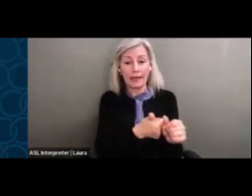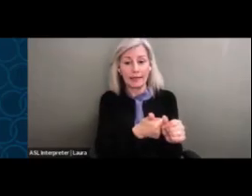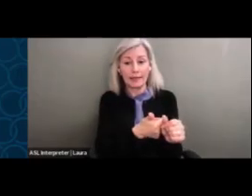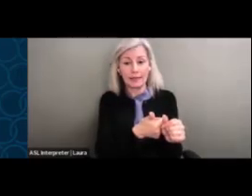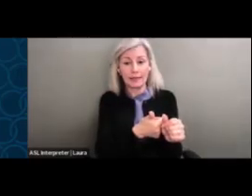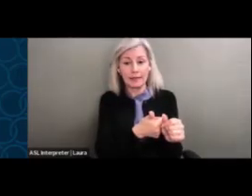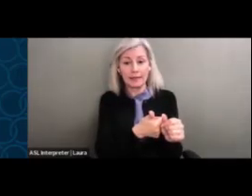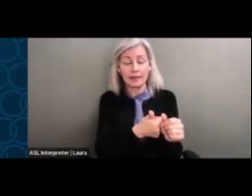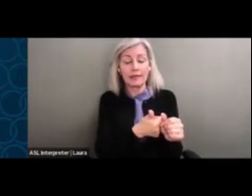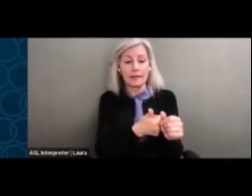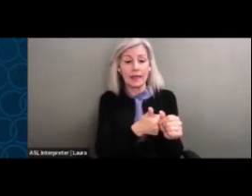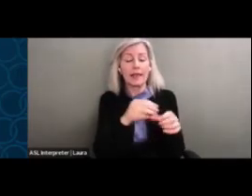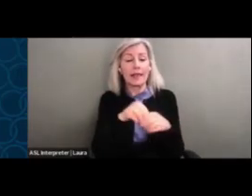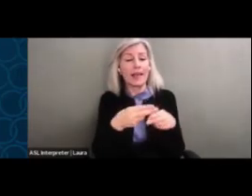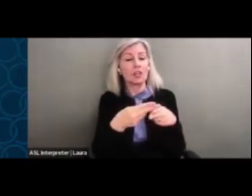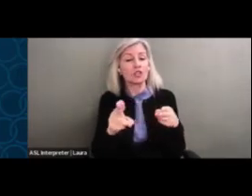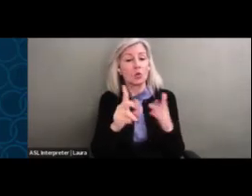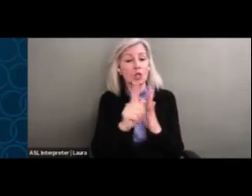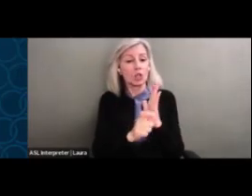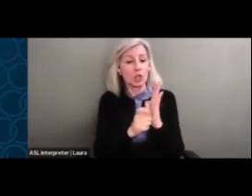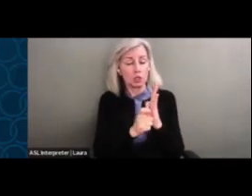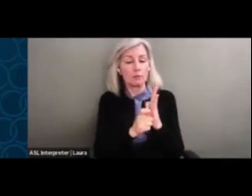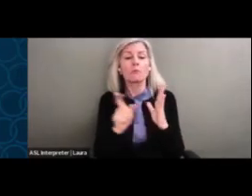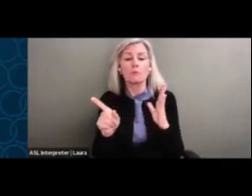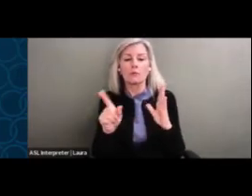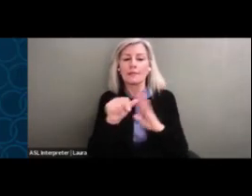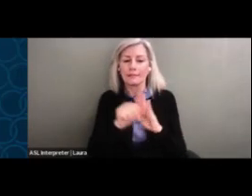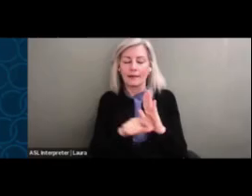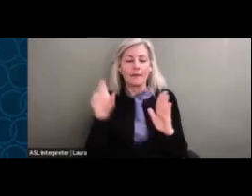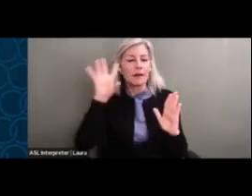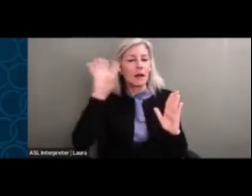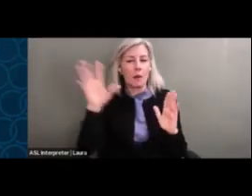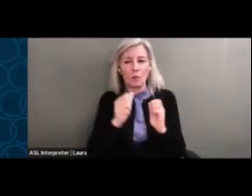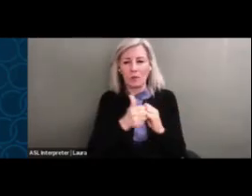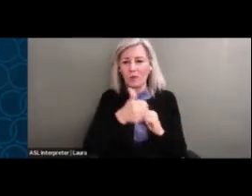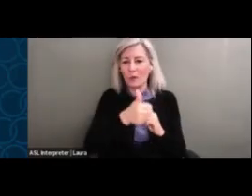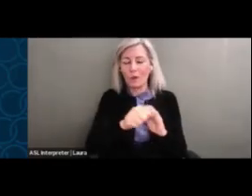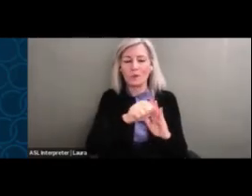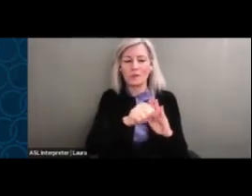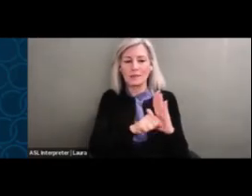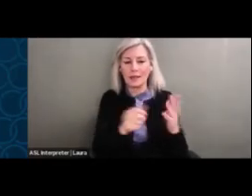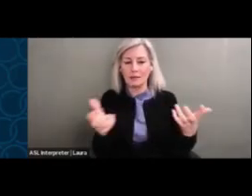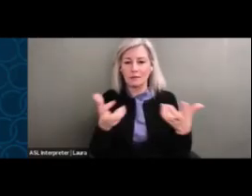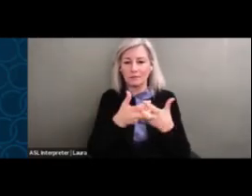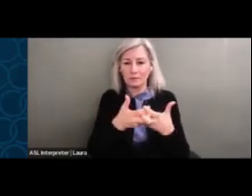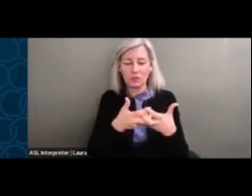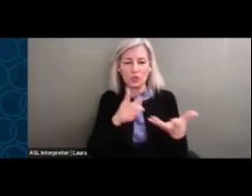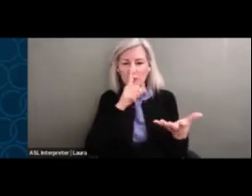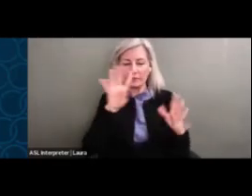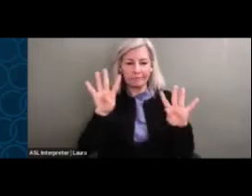to implement that authority, which is available starting in 2028. I will mention that we are trying to track this